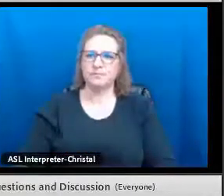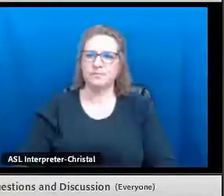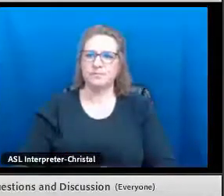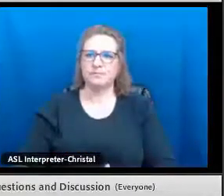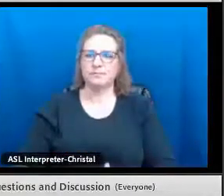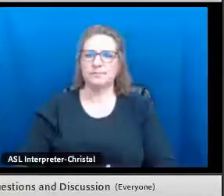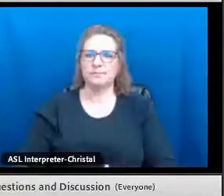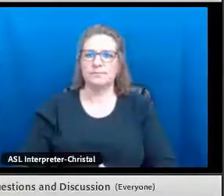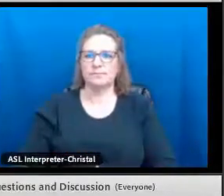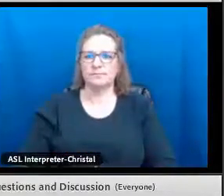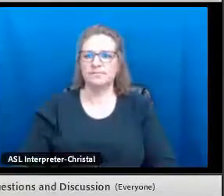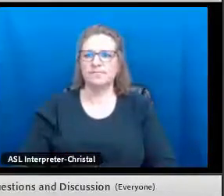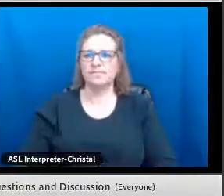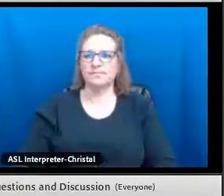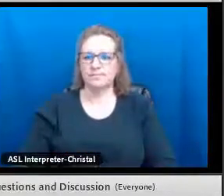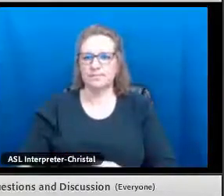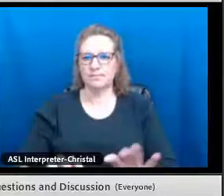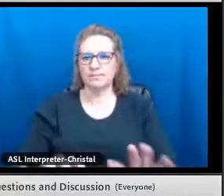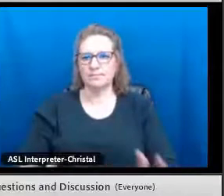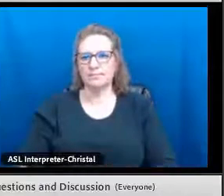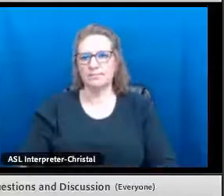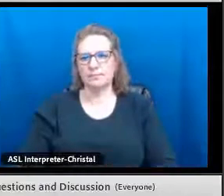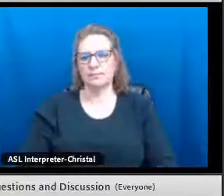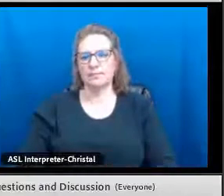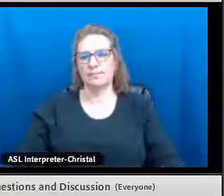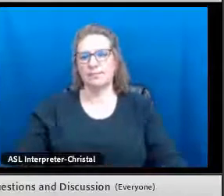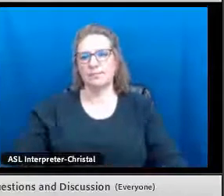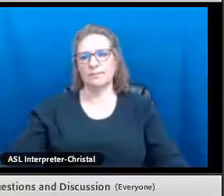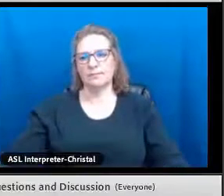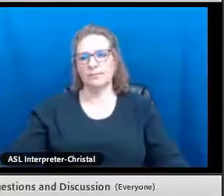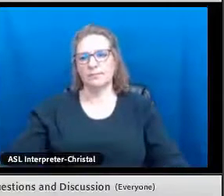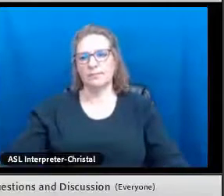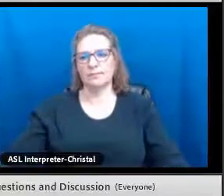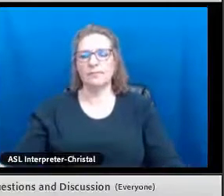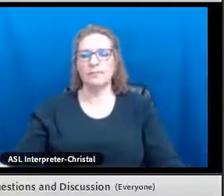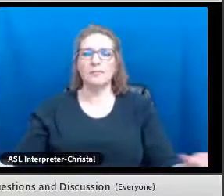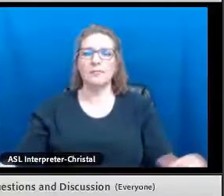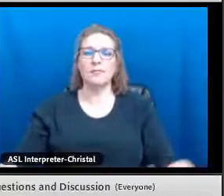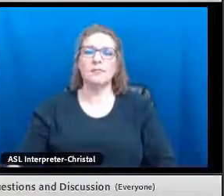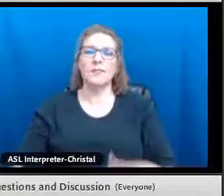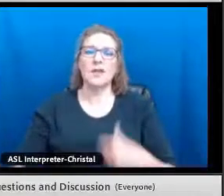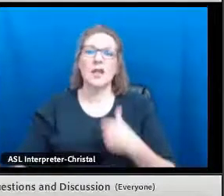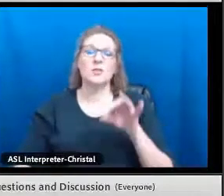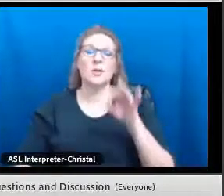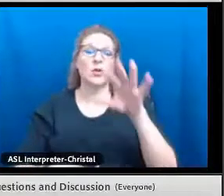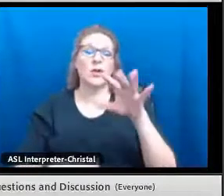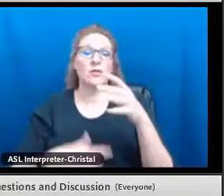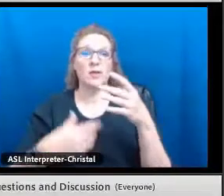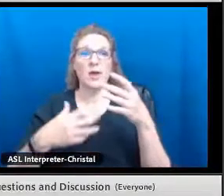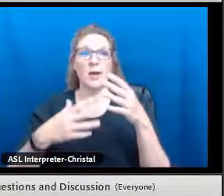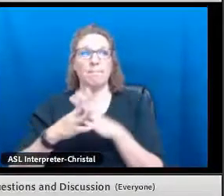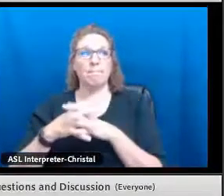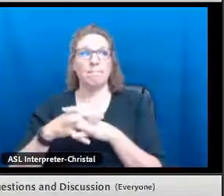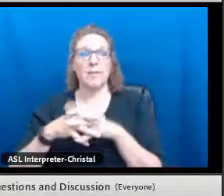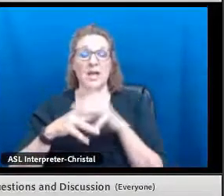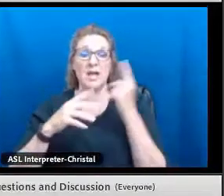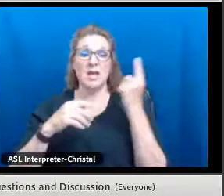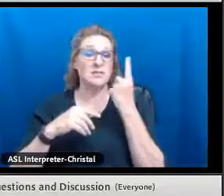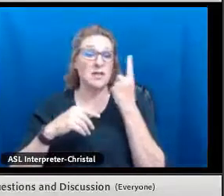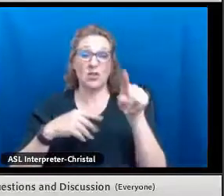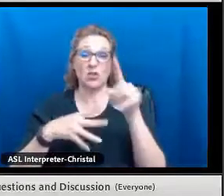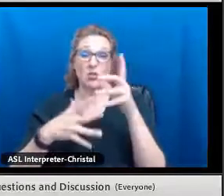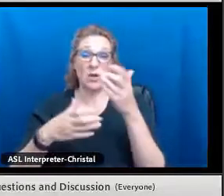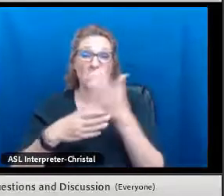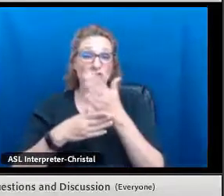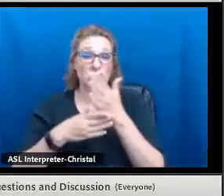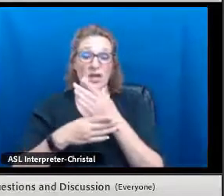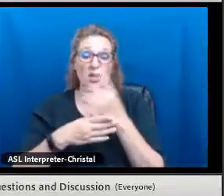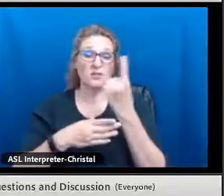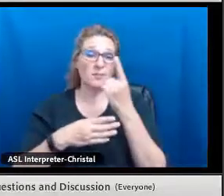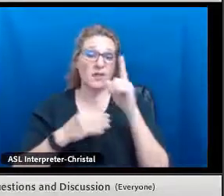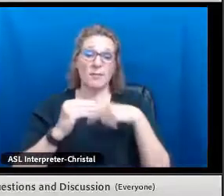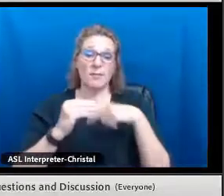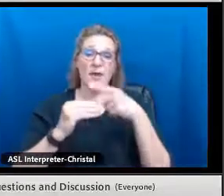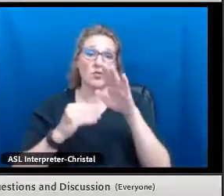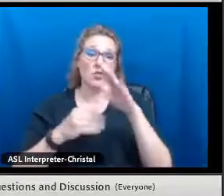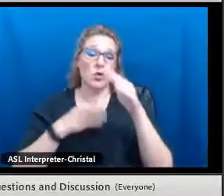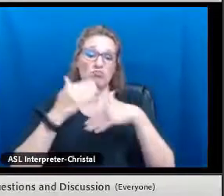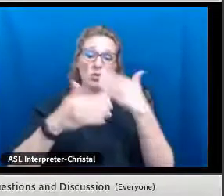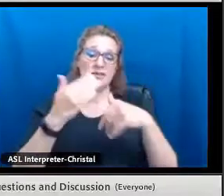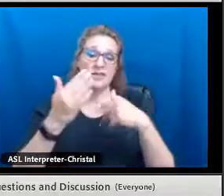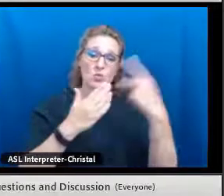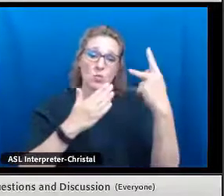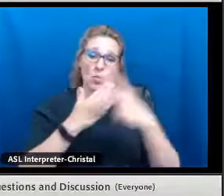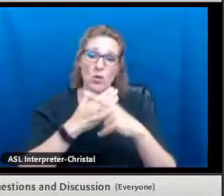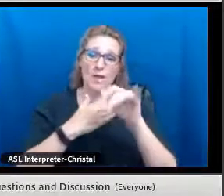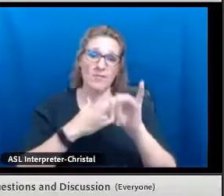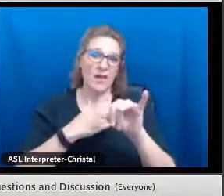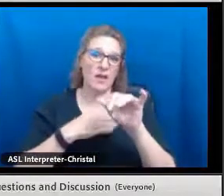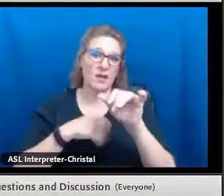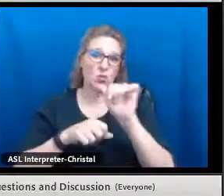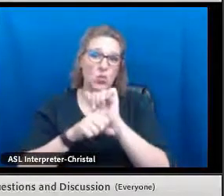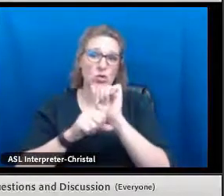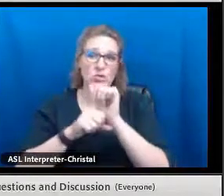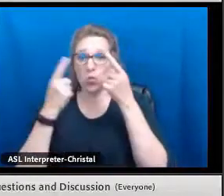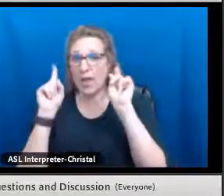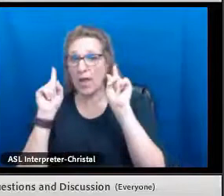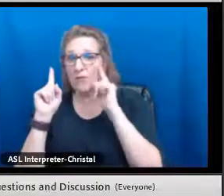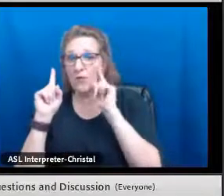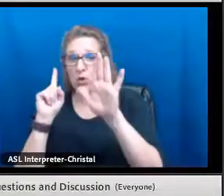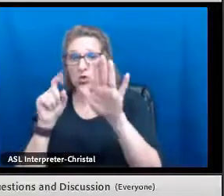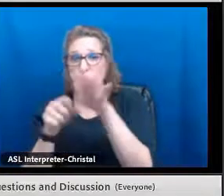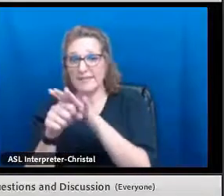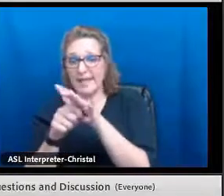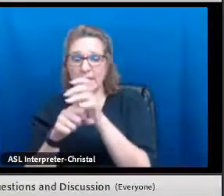I just want to put it out there if there is something that you all want